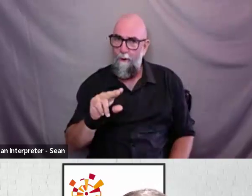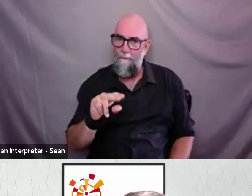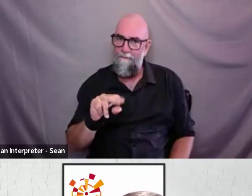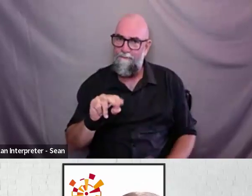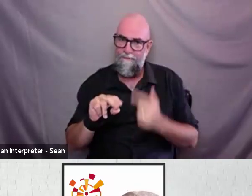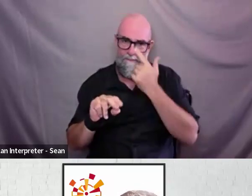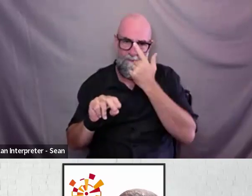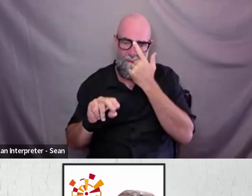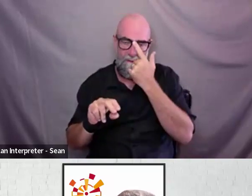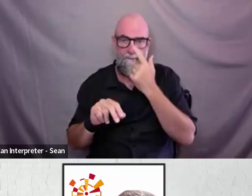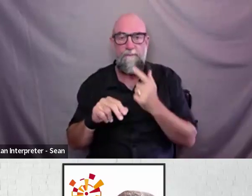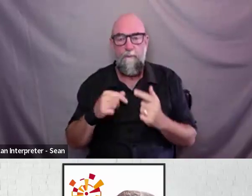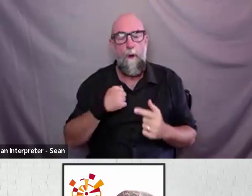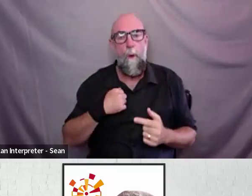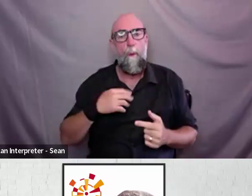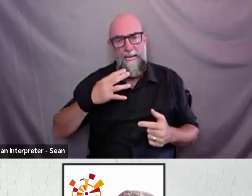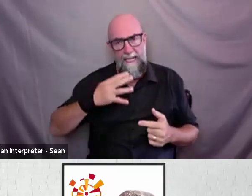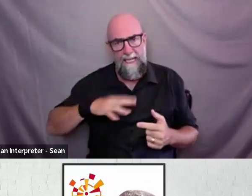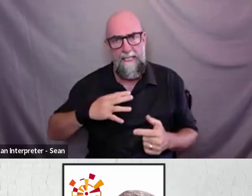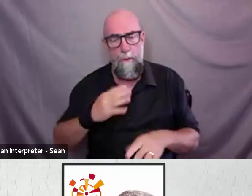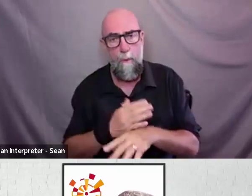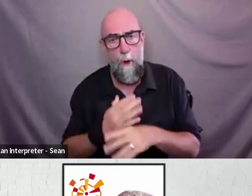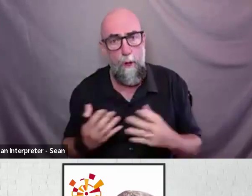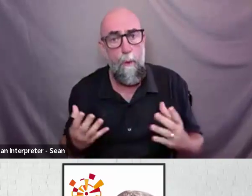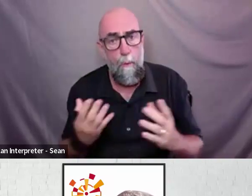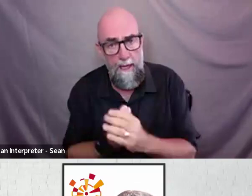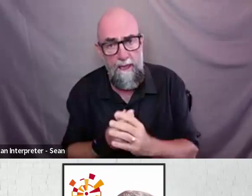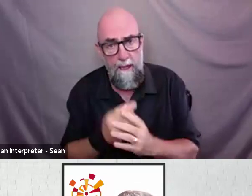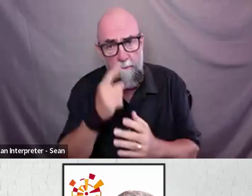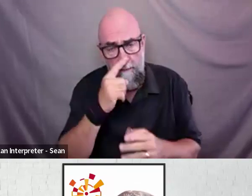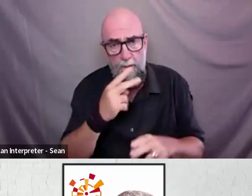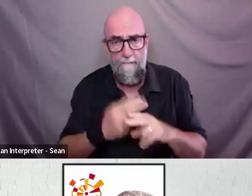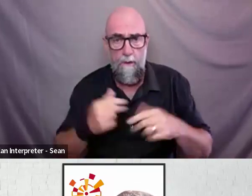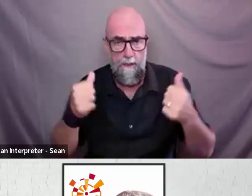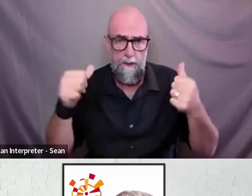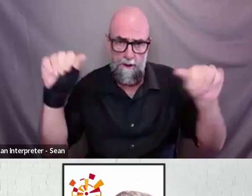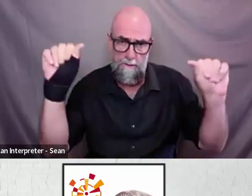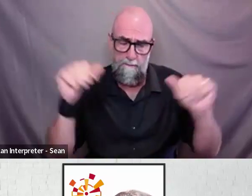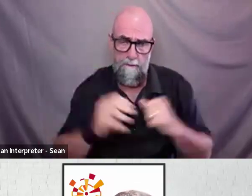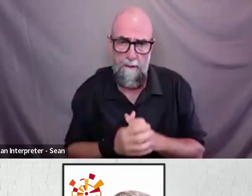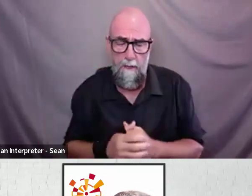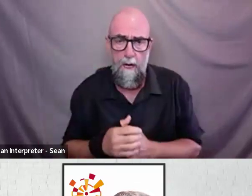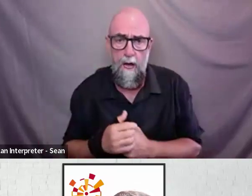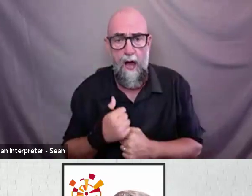partners and stakeholders , I suppose in three ways for us